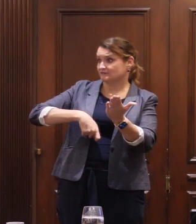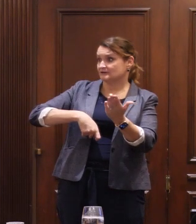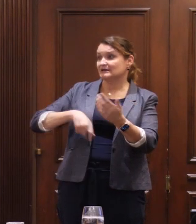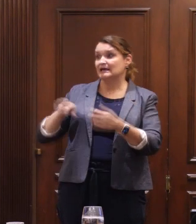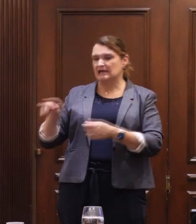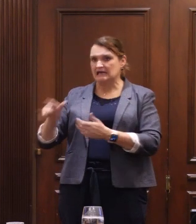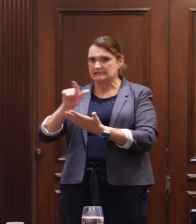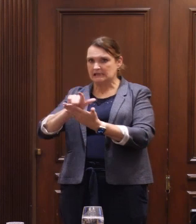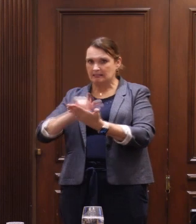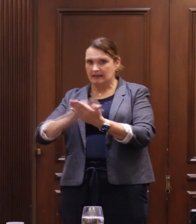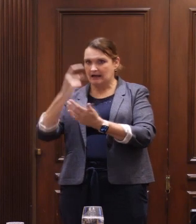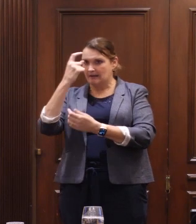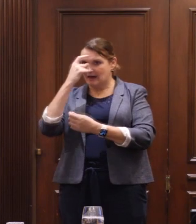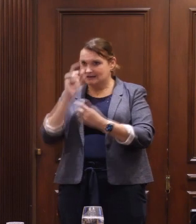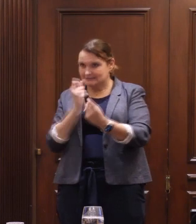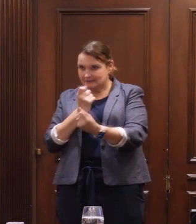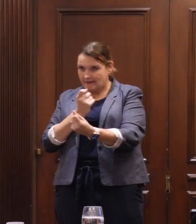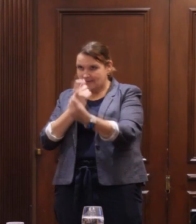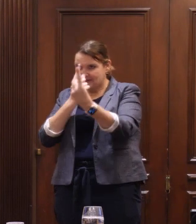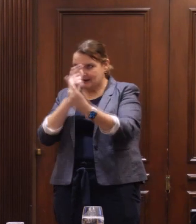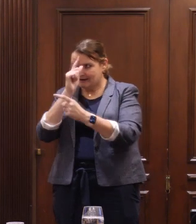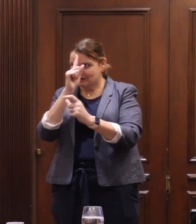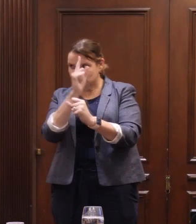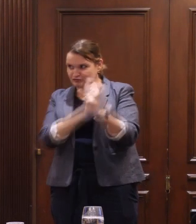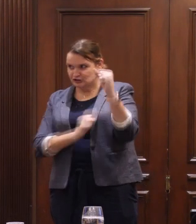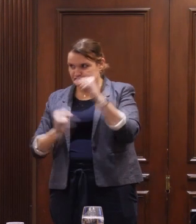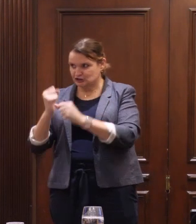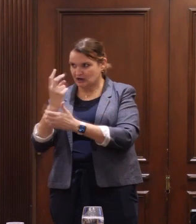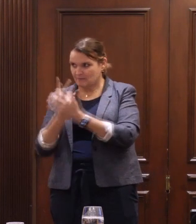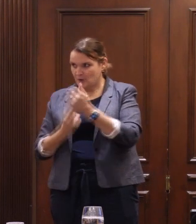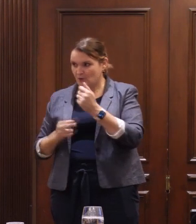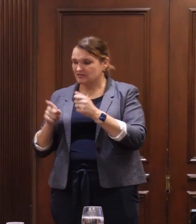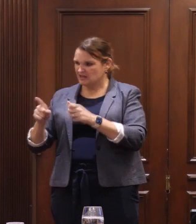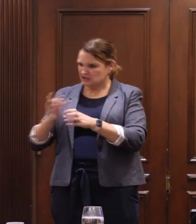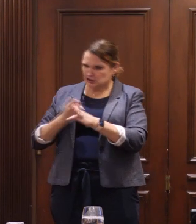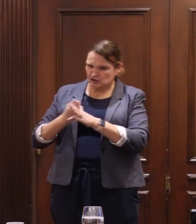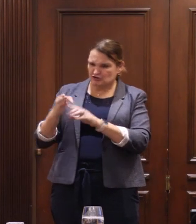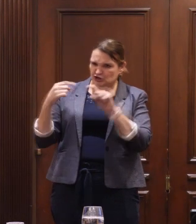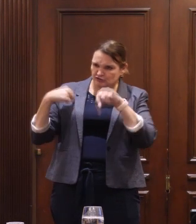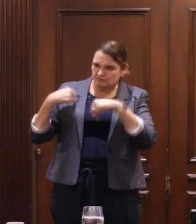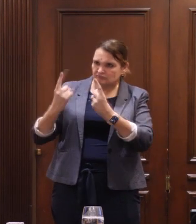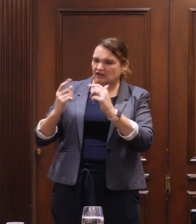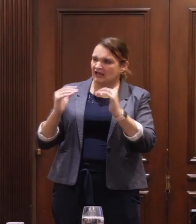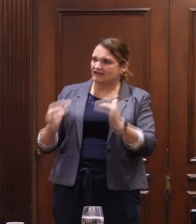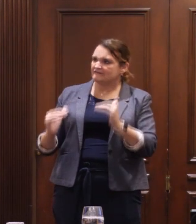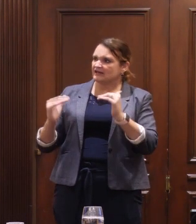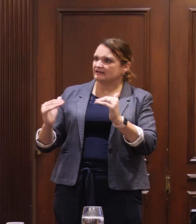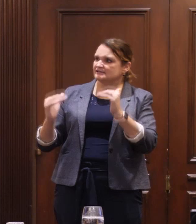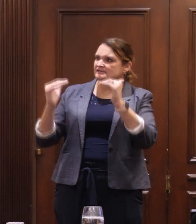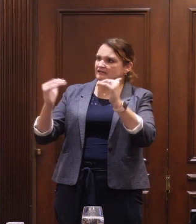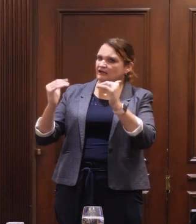empathetic and strategic Bob has spent his career tirelessly advancing the causes of equality and